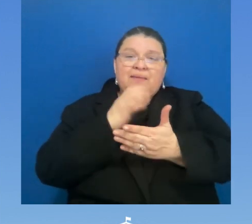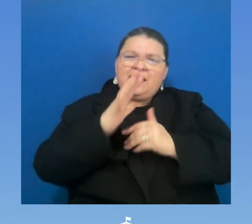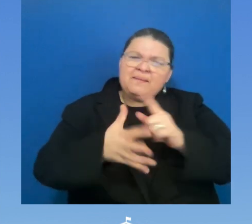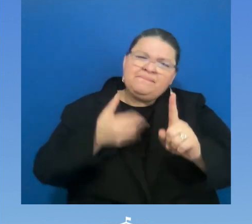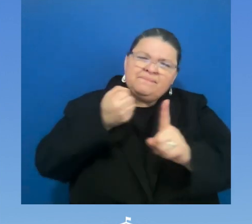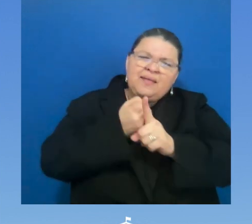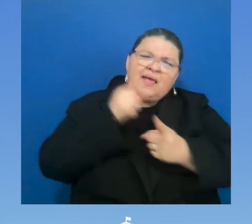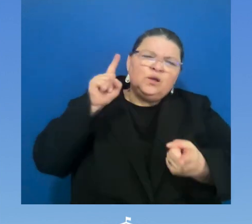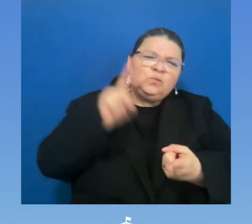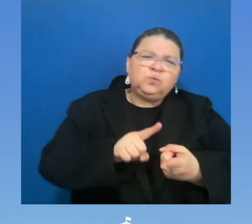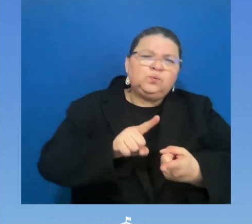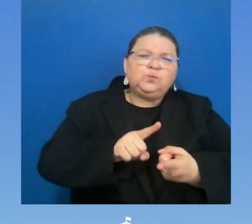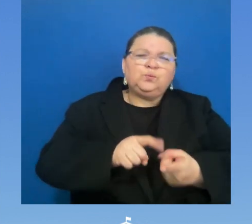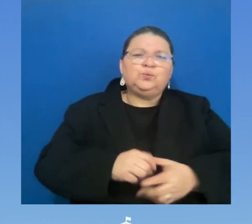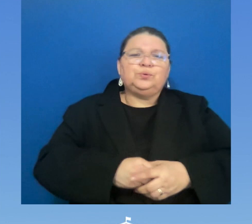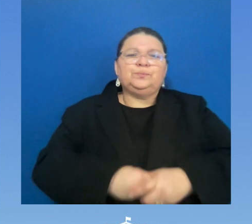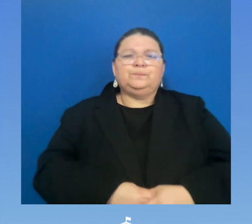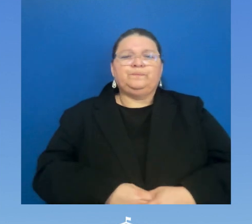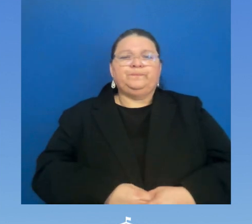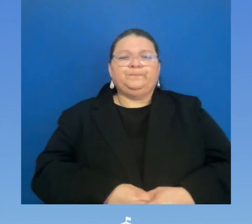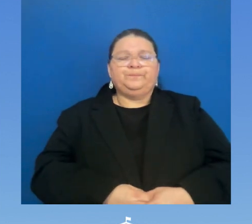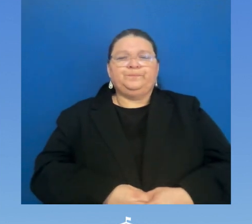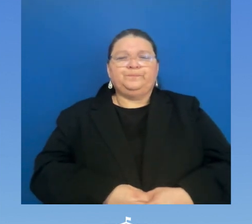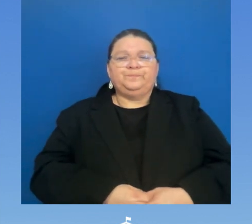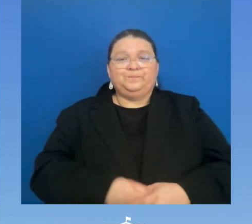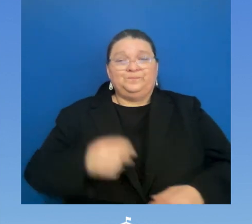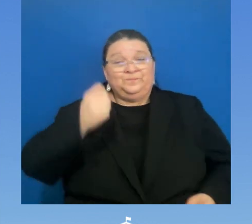not only helps families, it helps our entire economy.